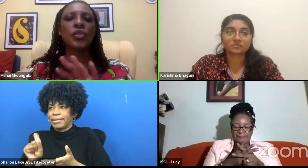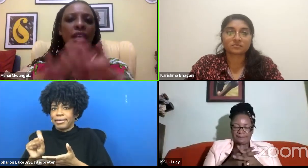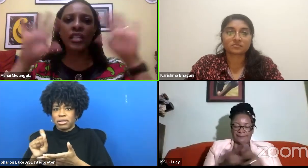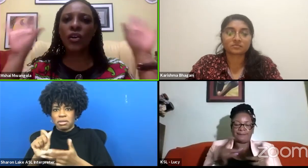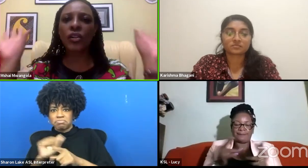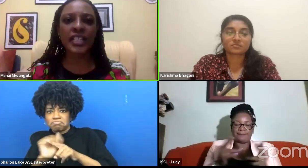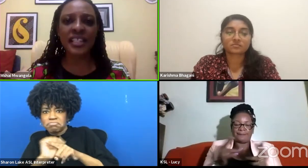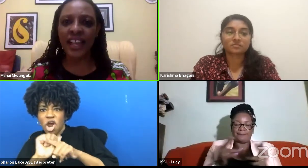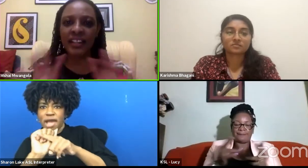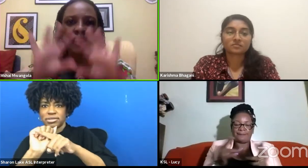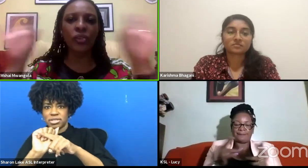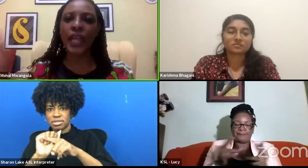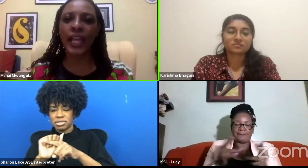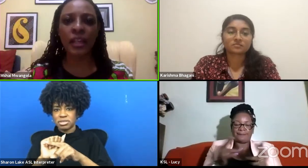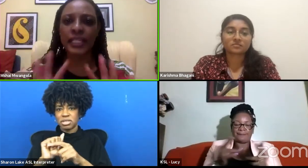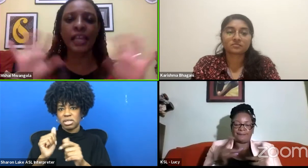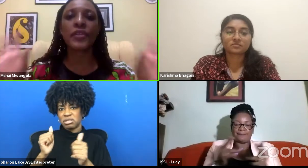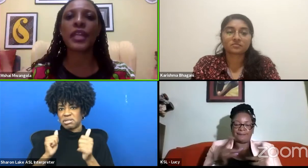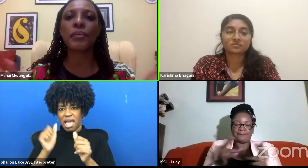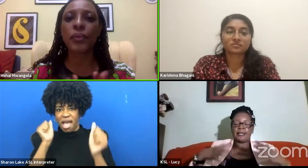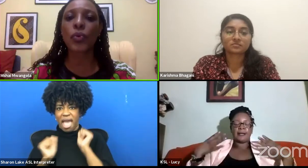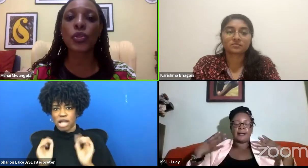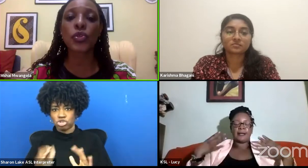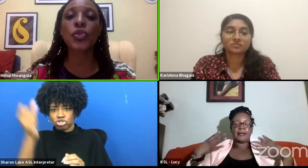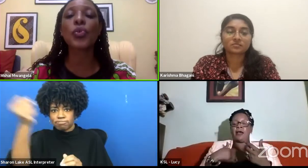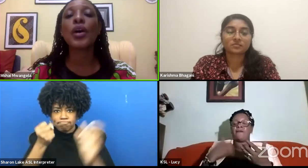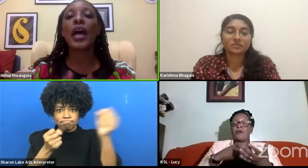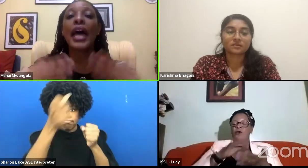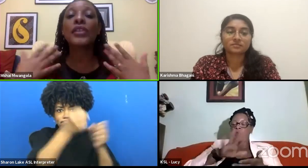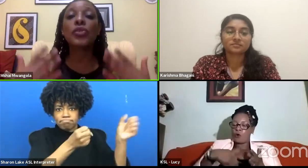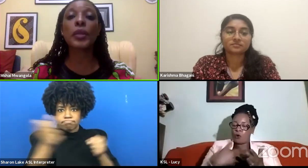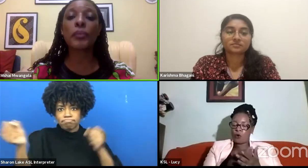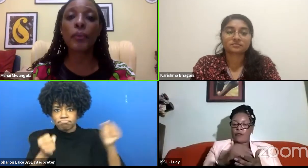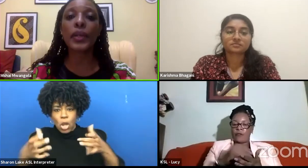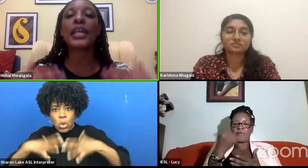to getting all the design, all the elements, everything people want to do and to do it properly